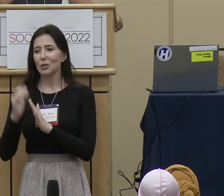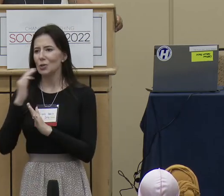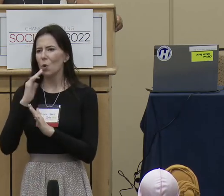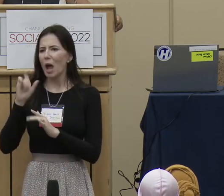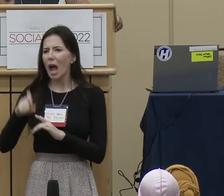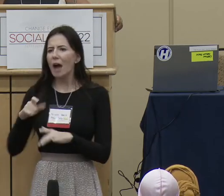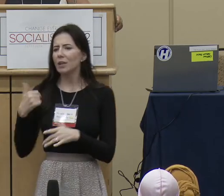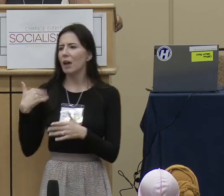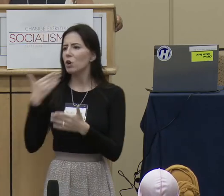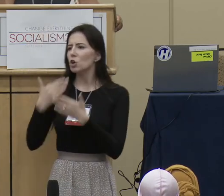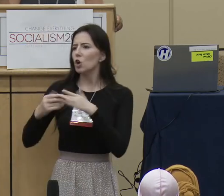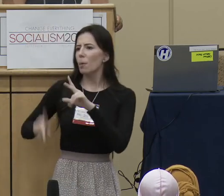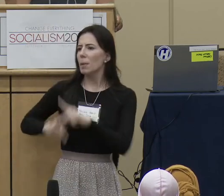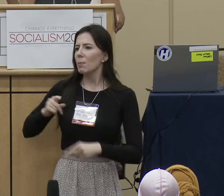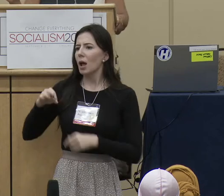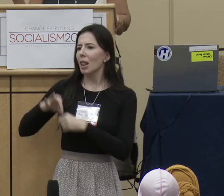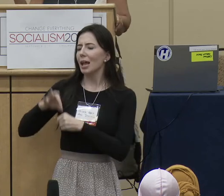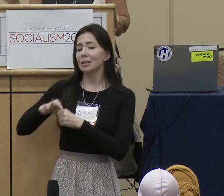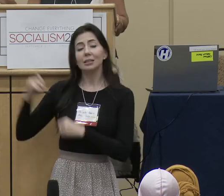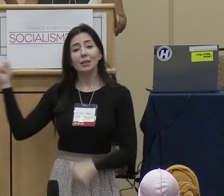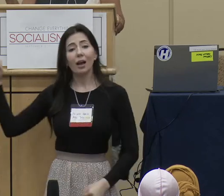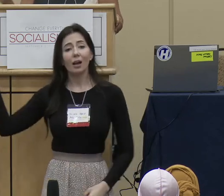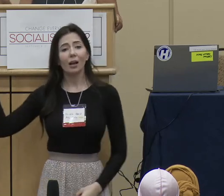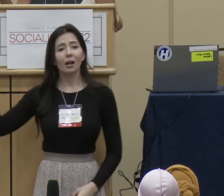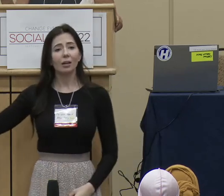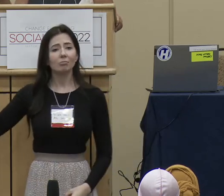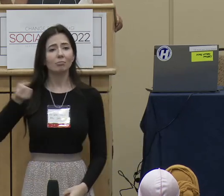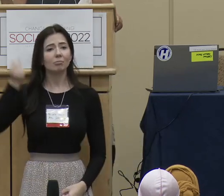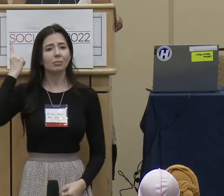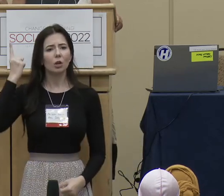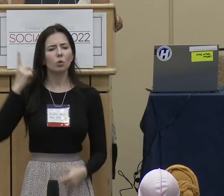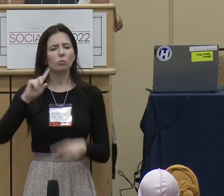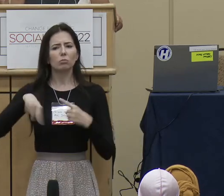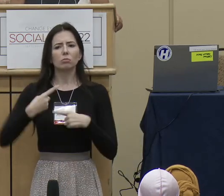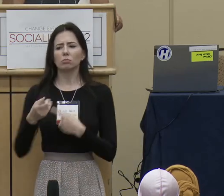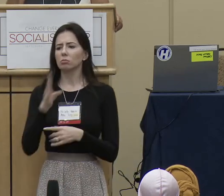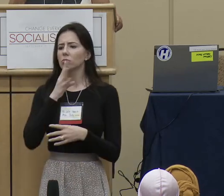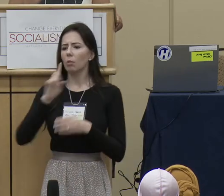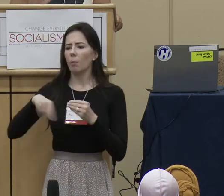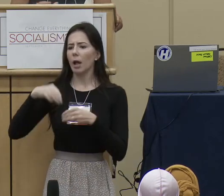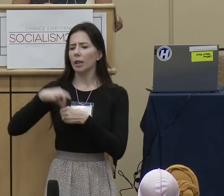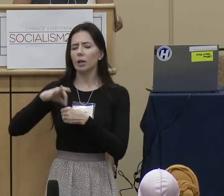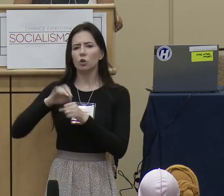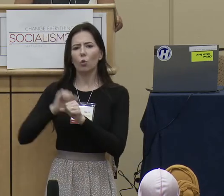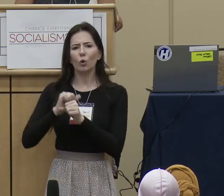electoral cycle this happens, right. We got to get our good people elected. Yes. Listen, when we talk about electoral